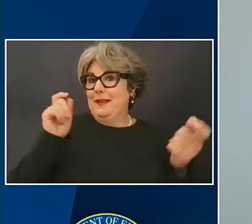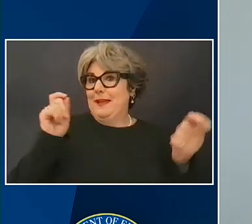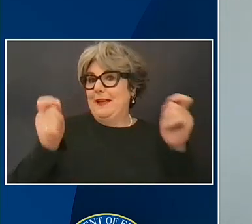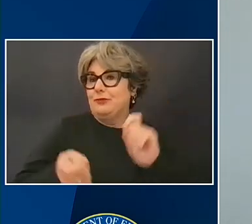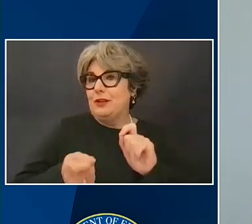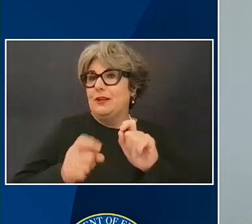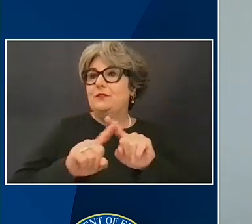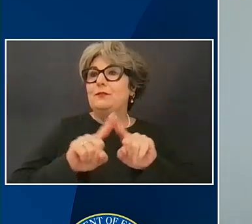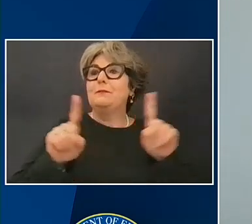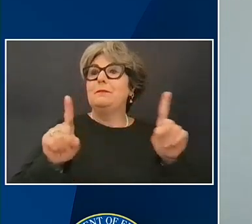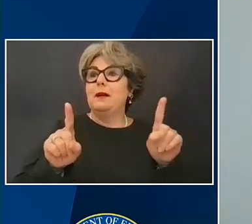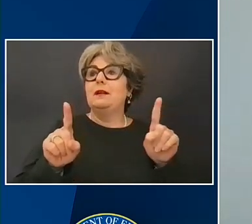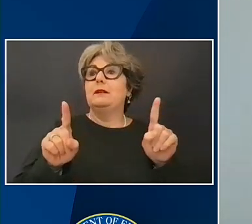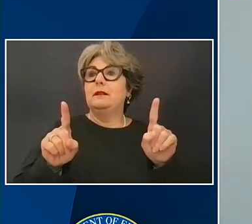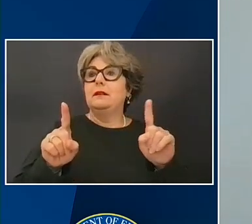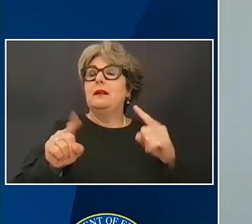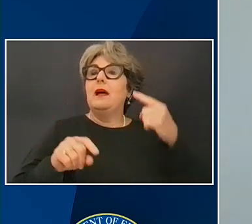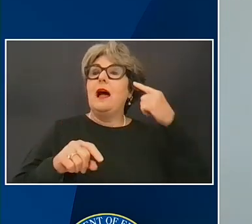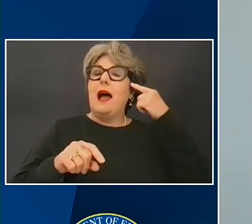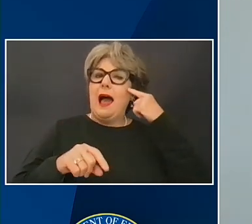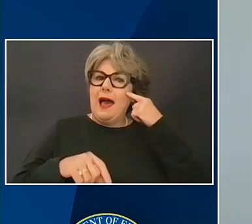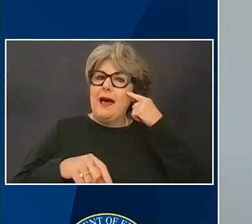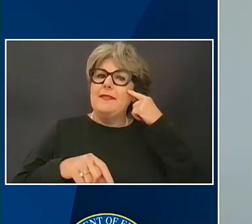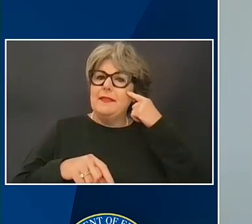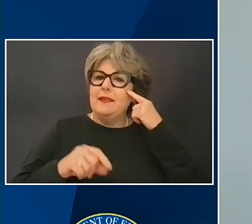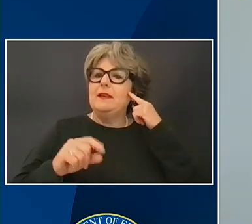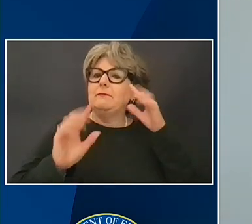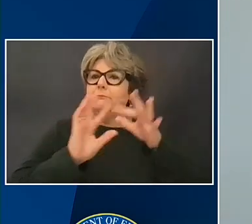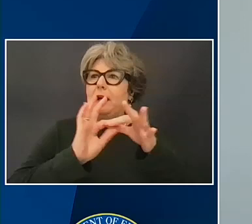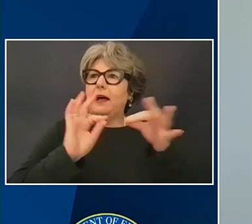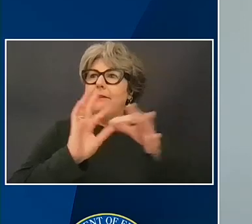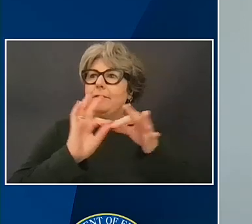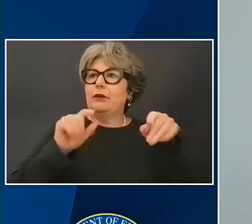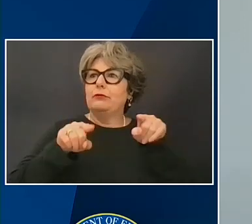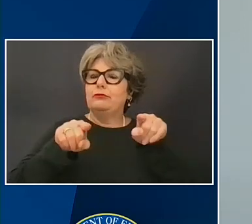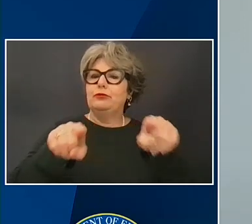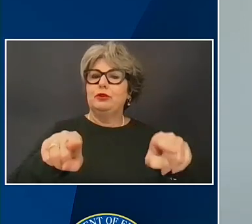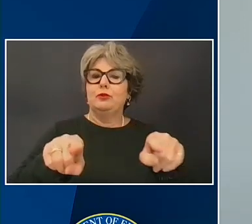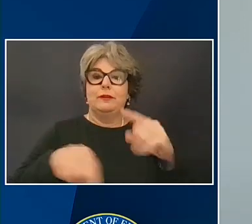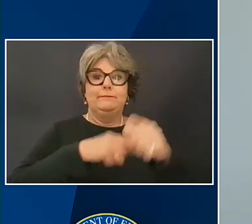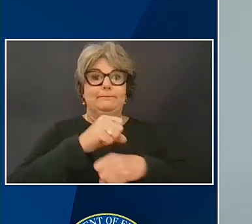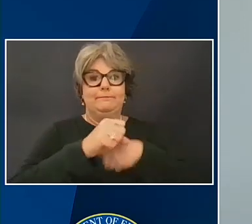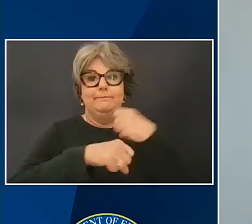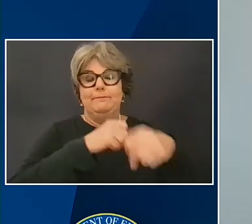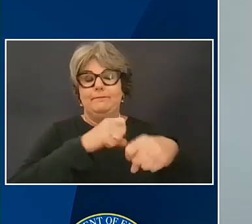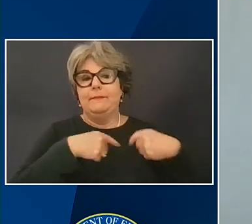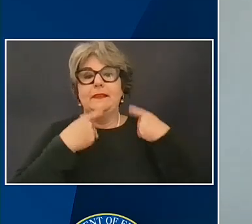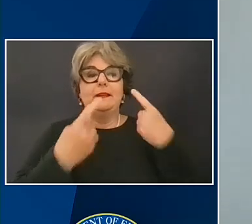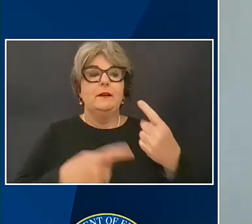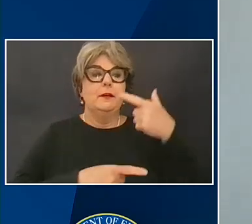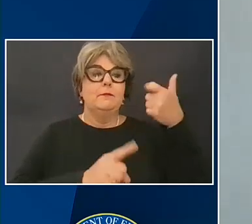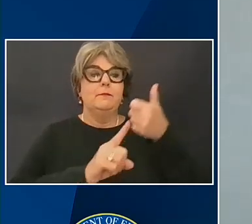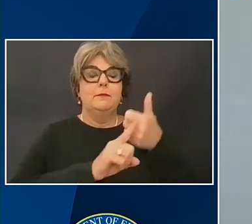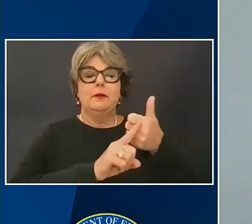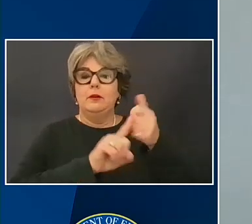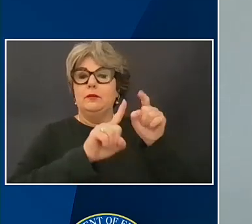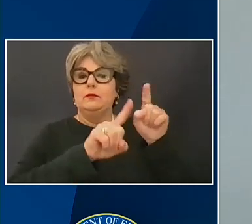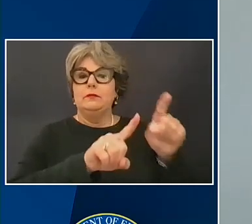I think I have heard over the course of the years because you have tended to- the Department has tended to be very flexible